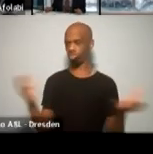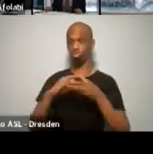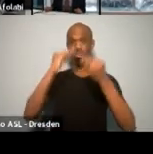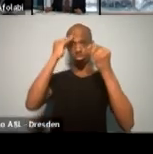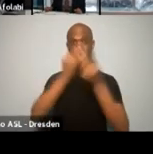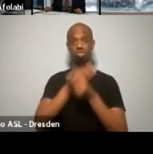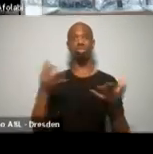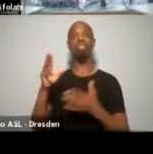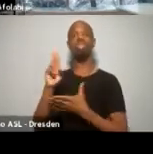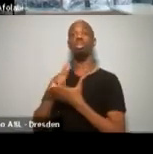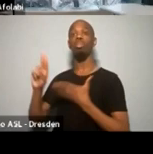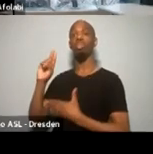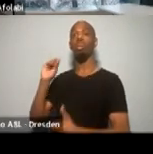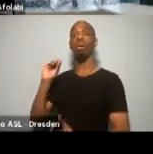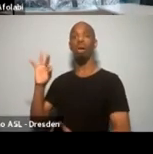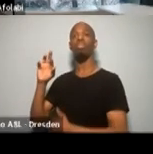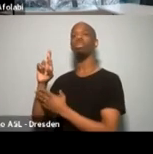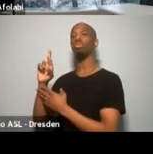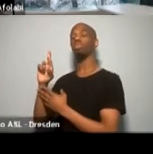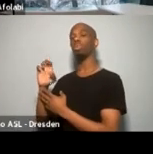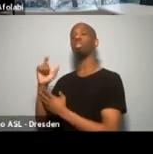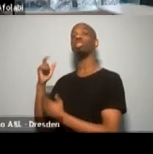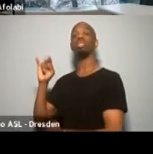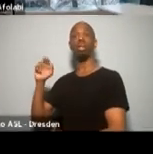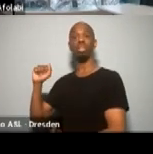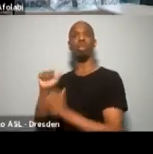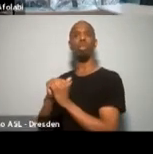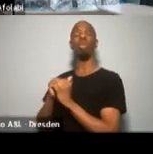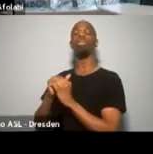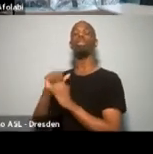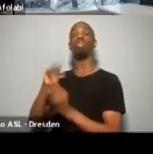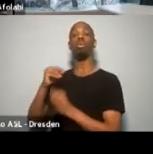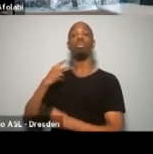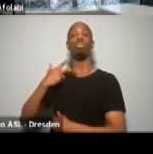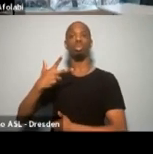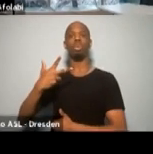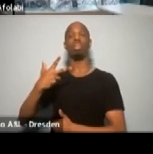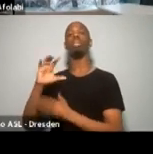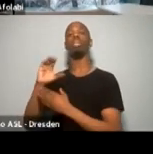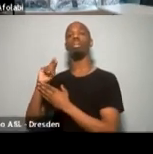with its three federated colleges, the First Nations University of Canada,